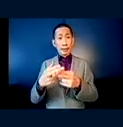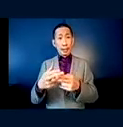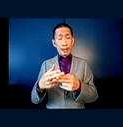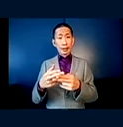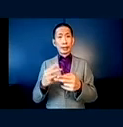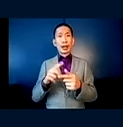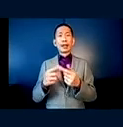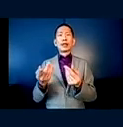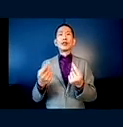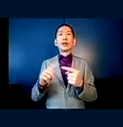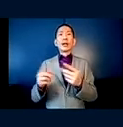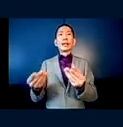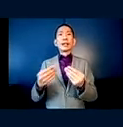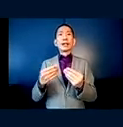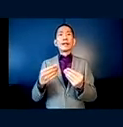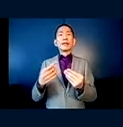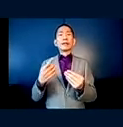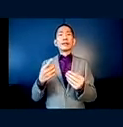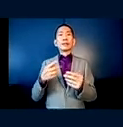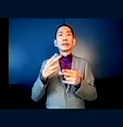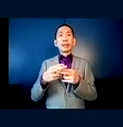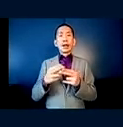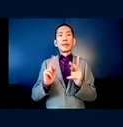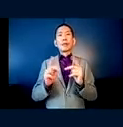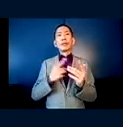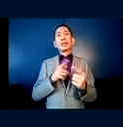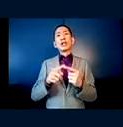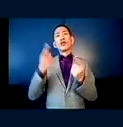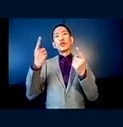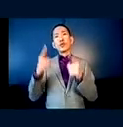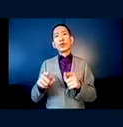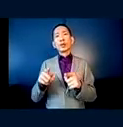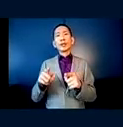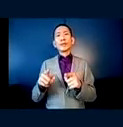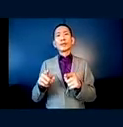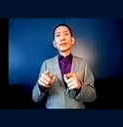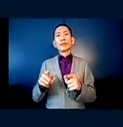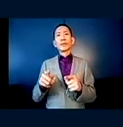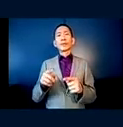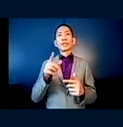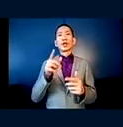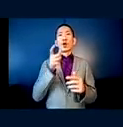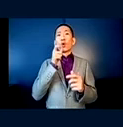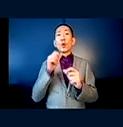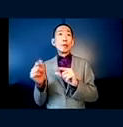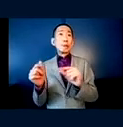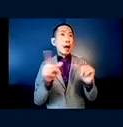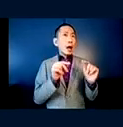SOME NAMES AND TEND TO GIVE US ALL THE SAME NAMES. SO PEOPLE TEND TO AGREE ON WHO ARE LIKE THE GOSSIP OR THE